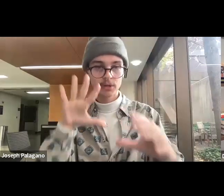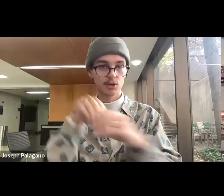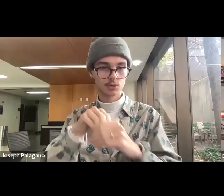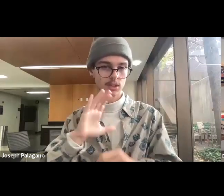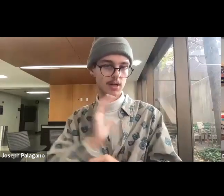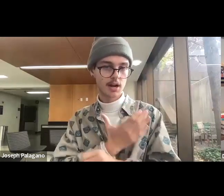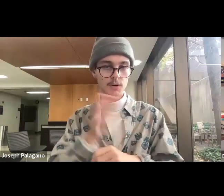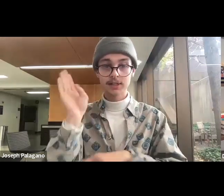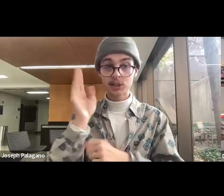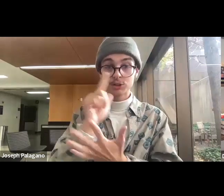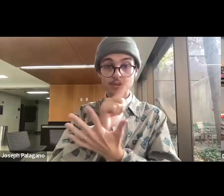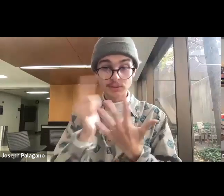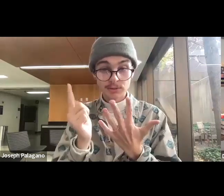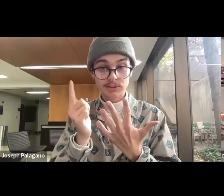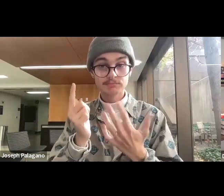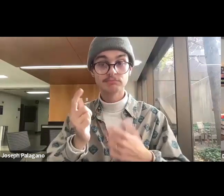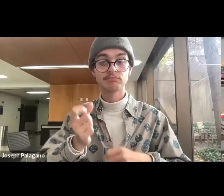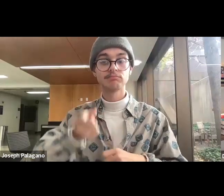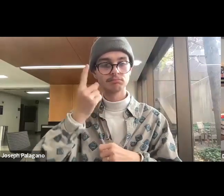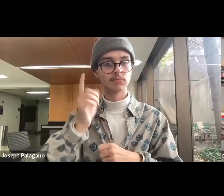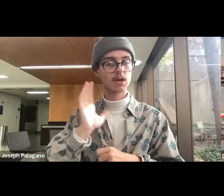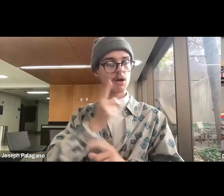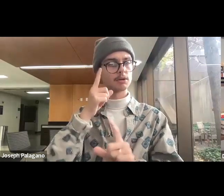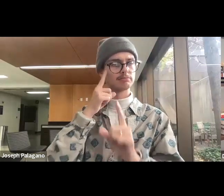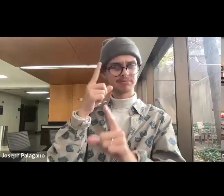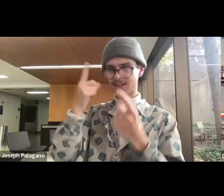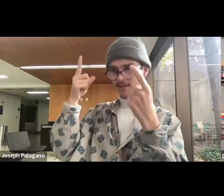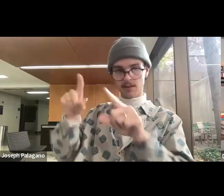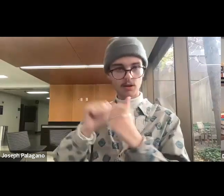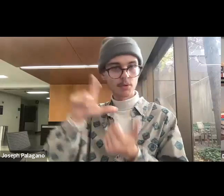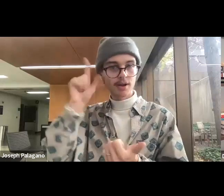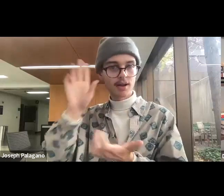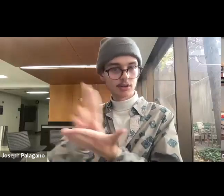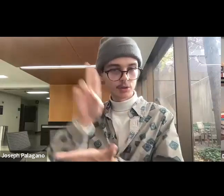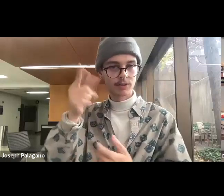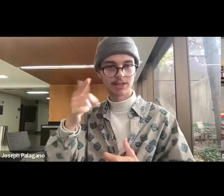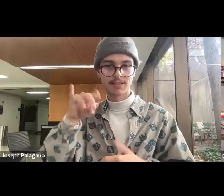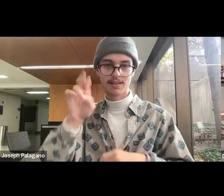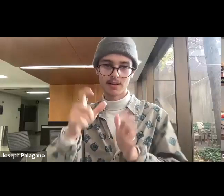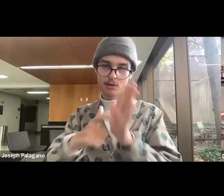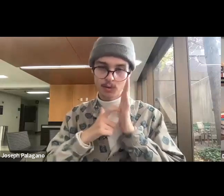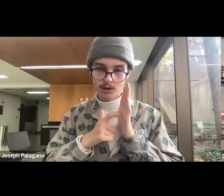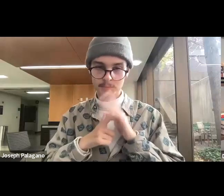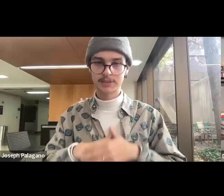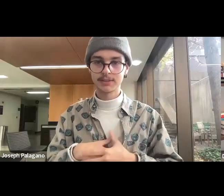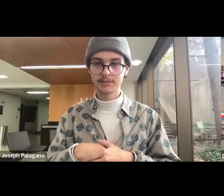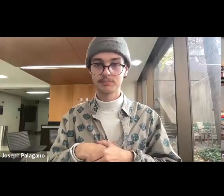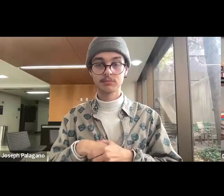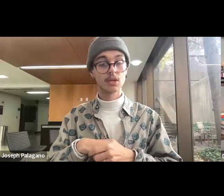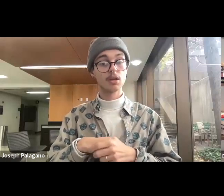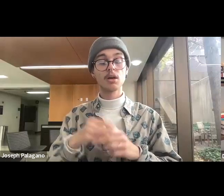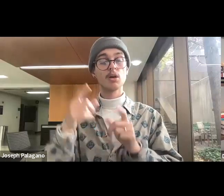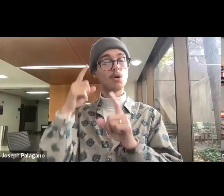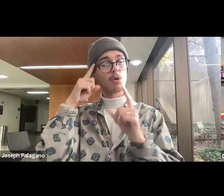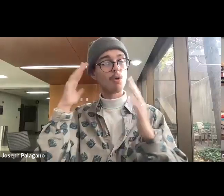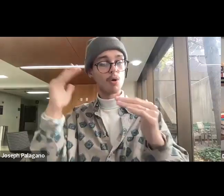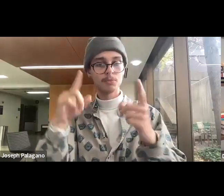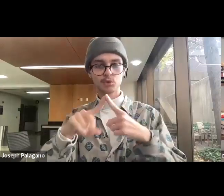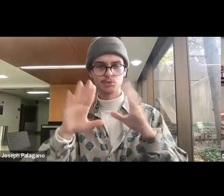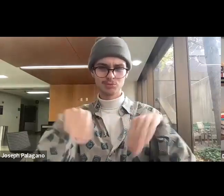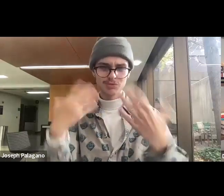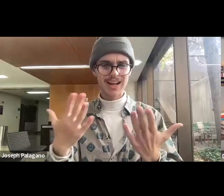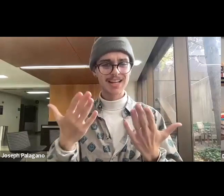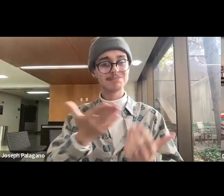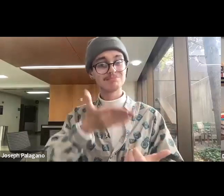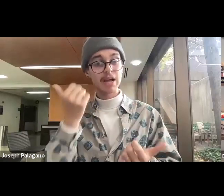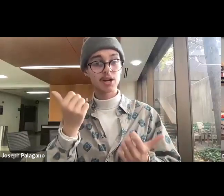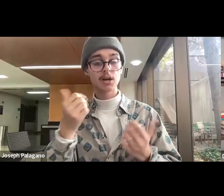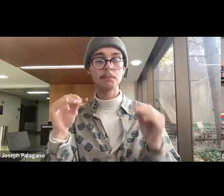Lecture Series